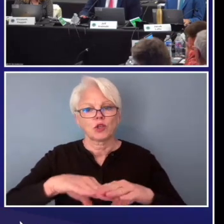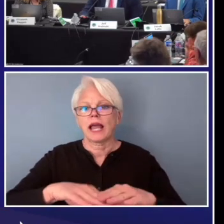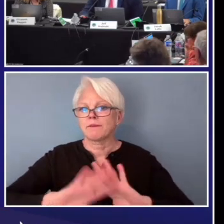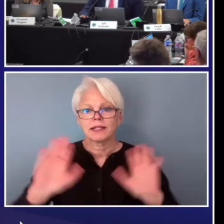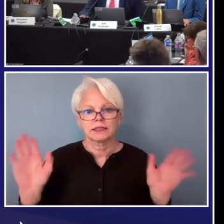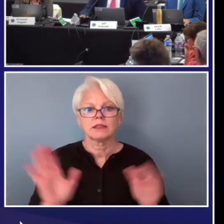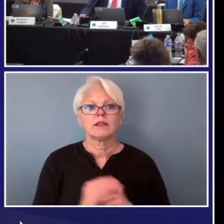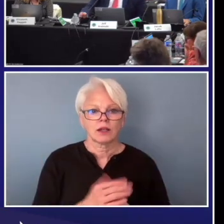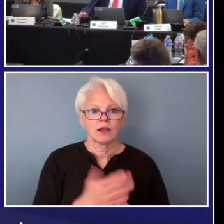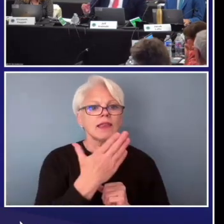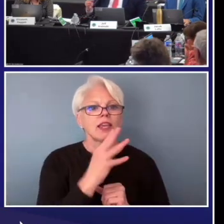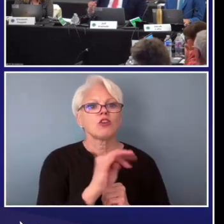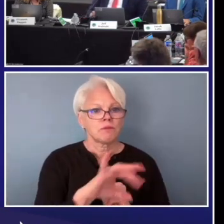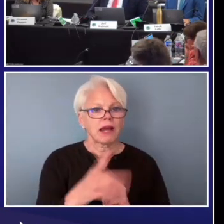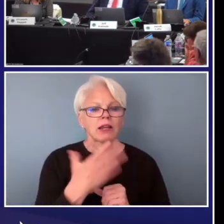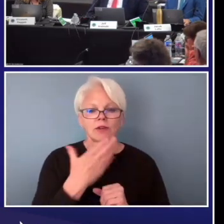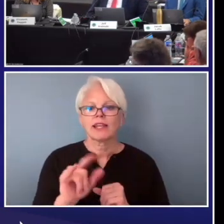Thank you, Michael. Thank you, Jeff. Jennifer, you have the floor.